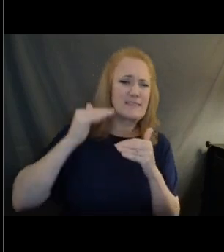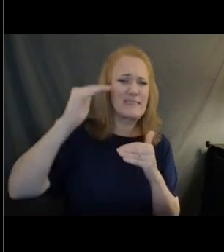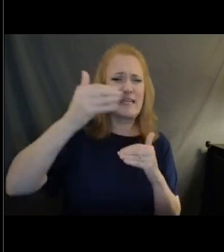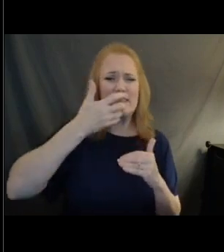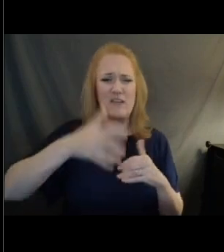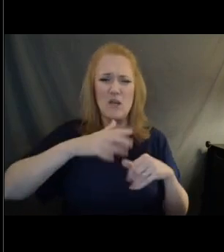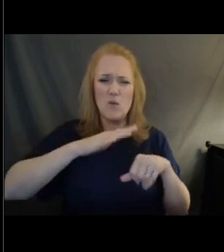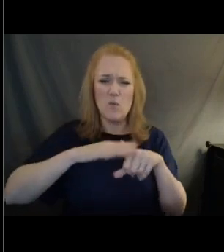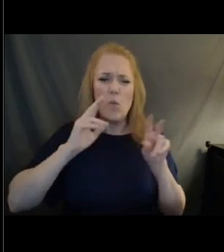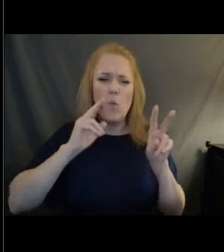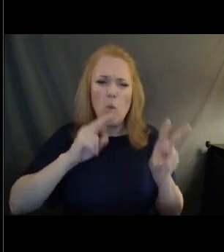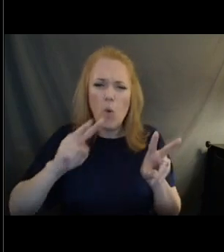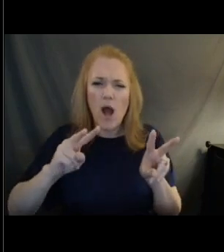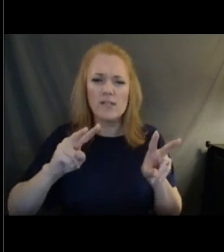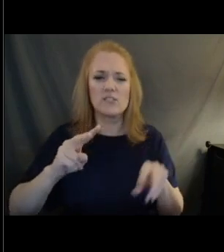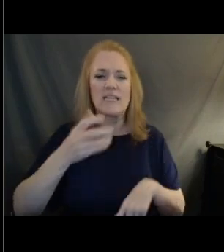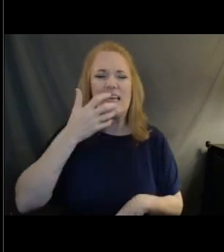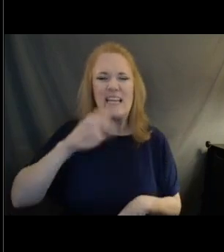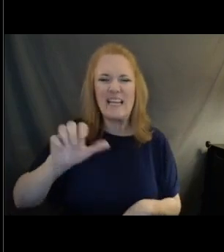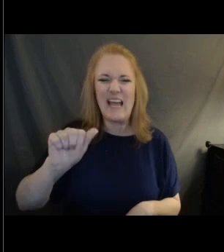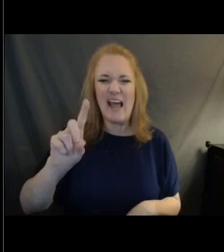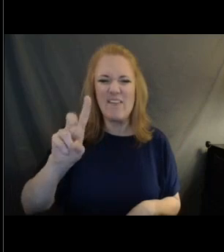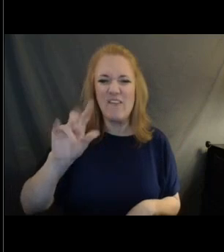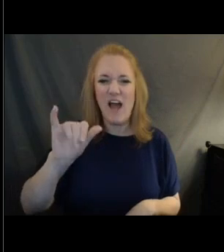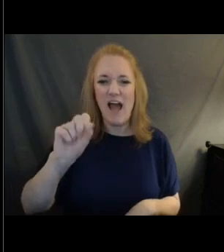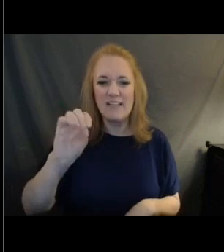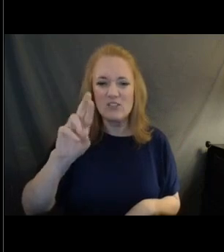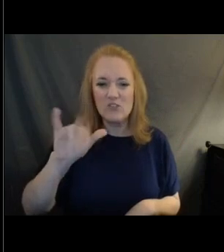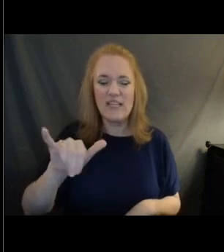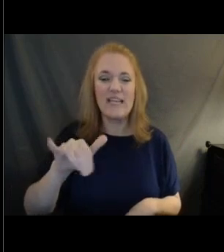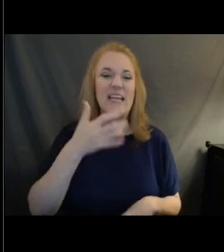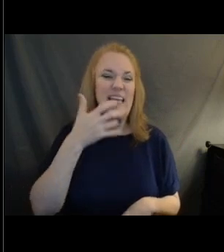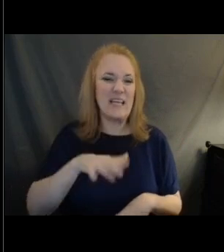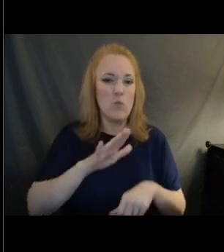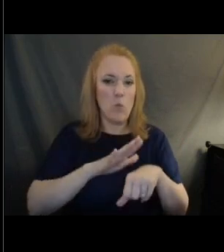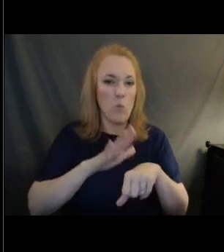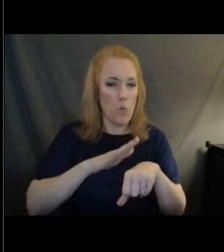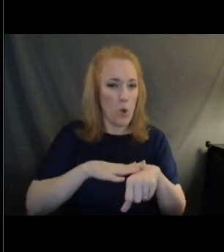or excessive heat warnings. So you may ask what's the difference? Well an excessive heat